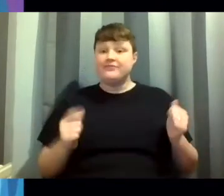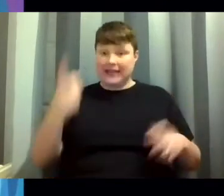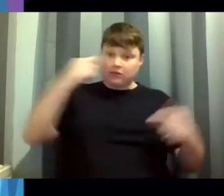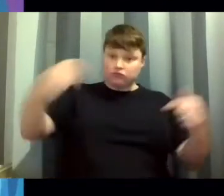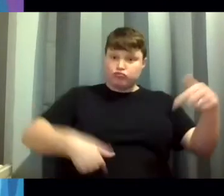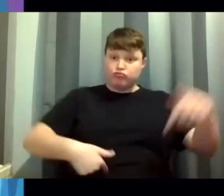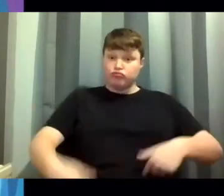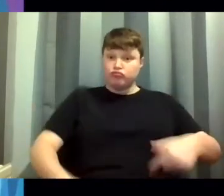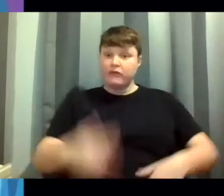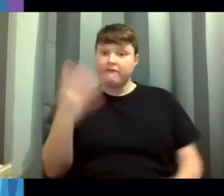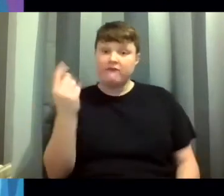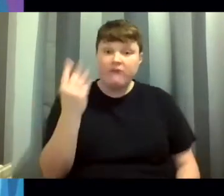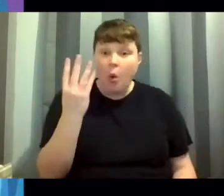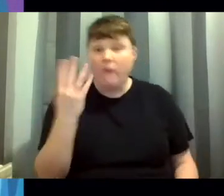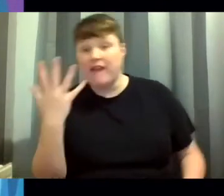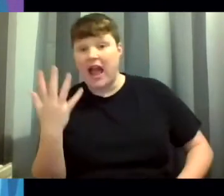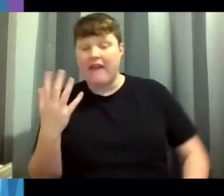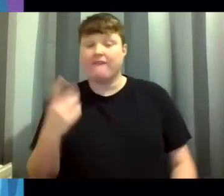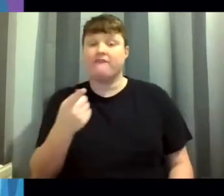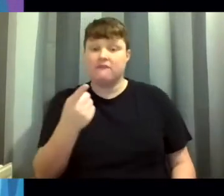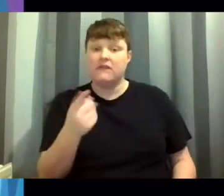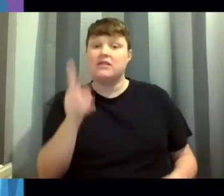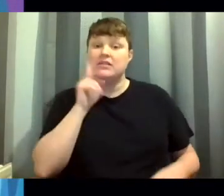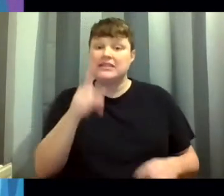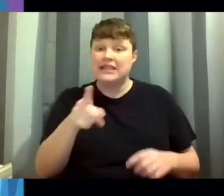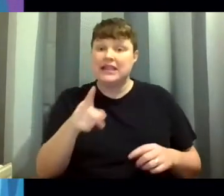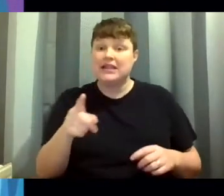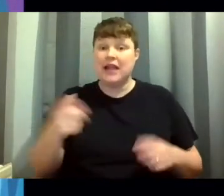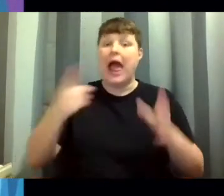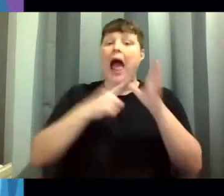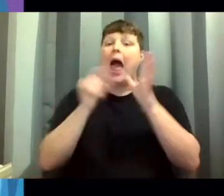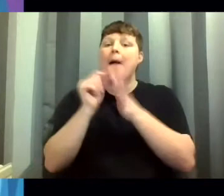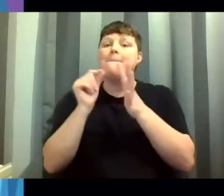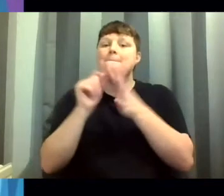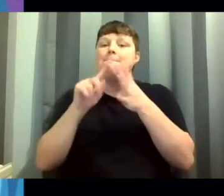And we can do procedures such as removal of the appendix (otherwise known as an appendectomy),